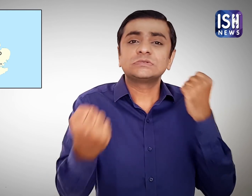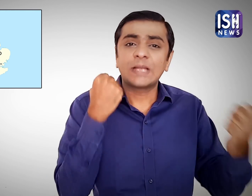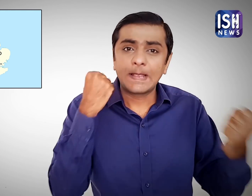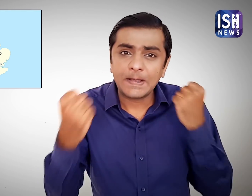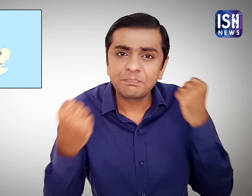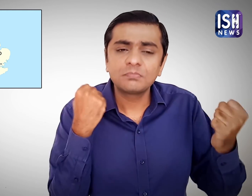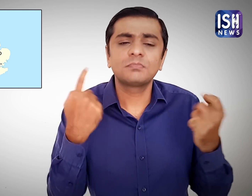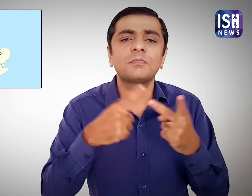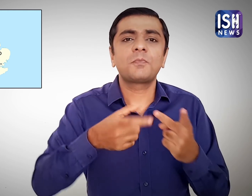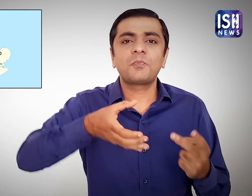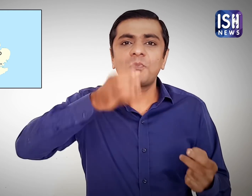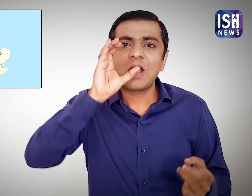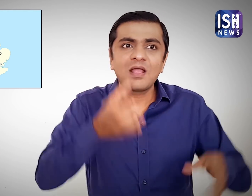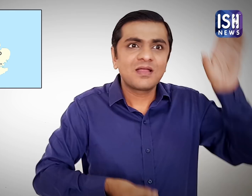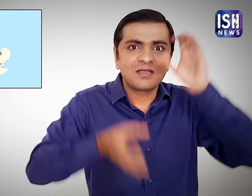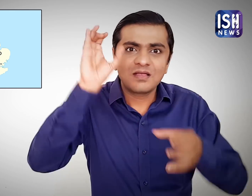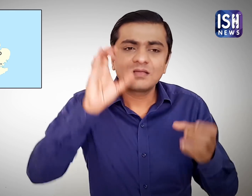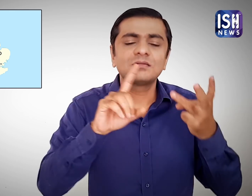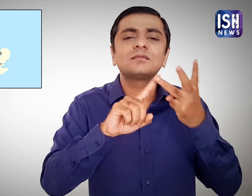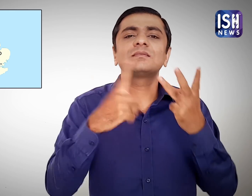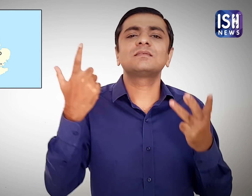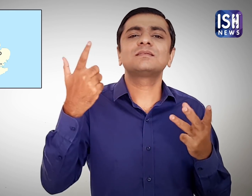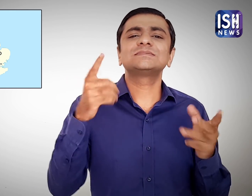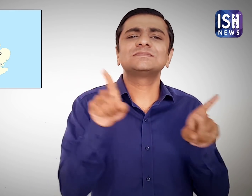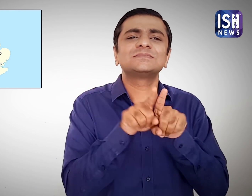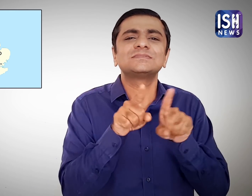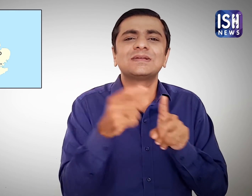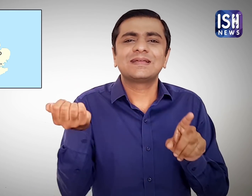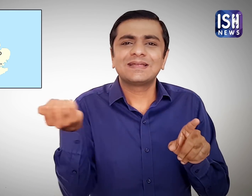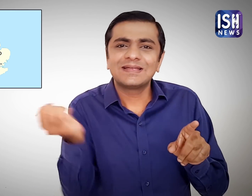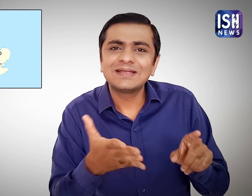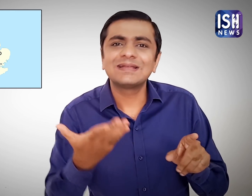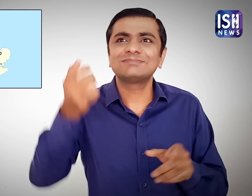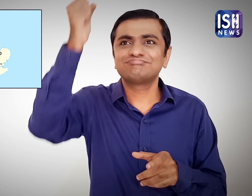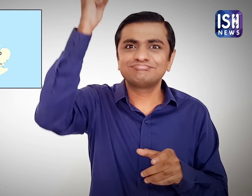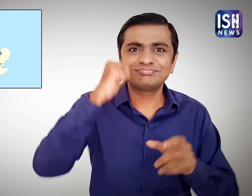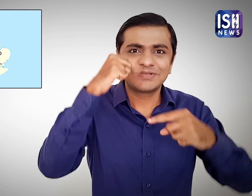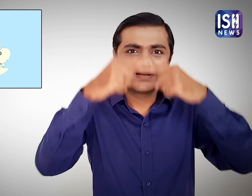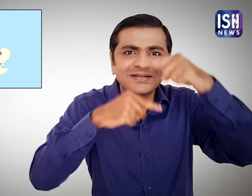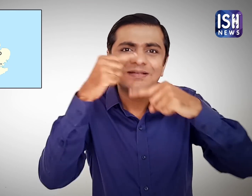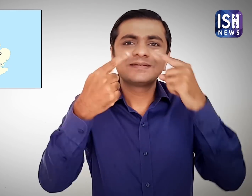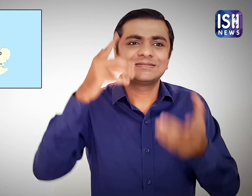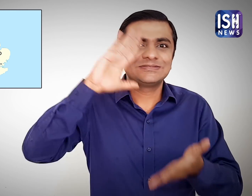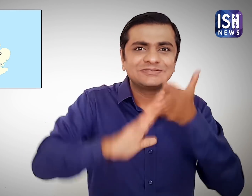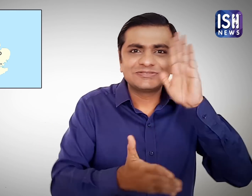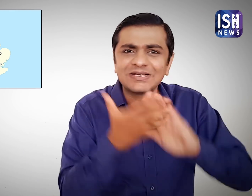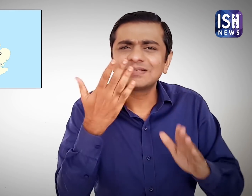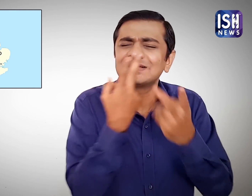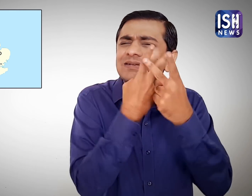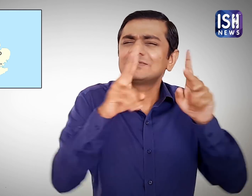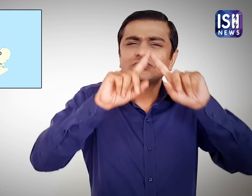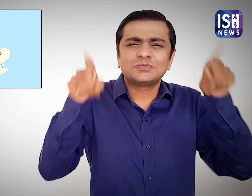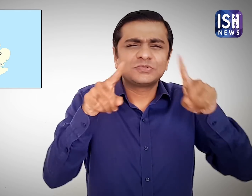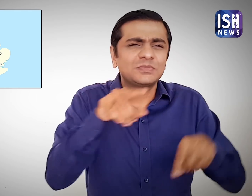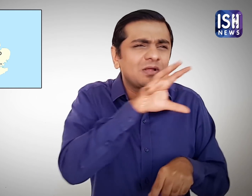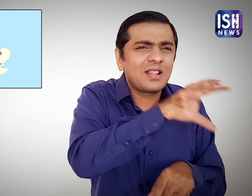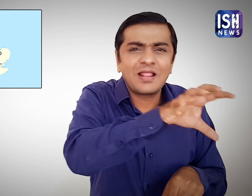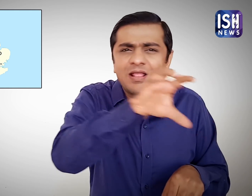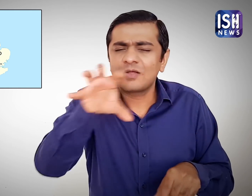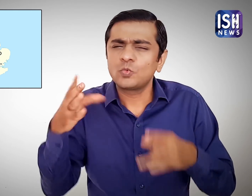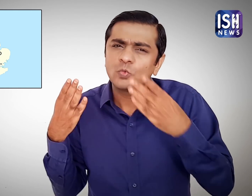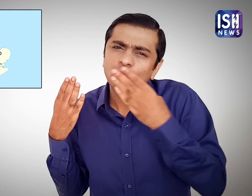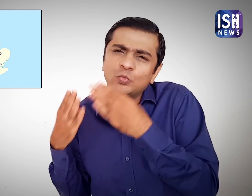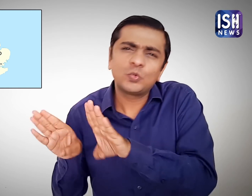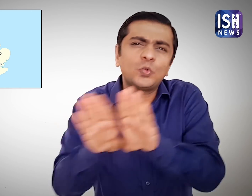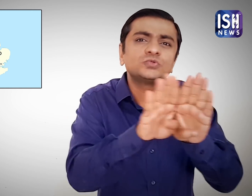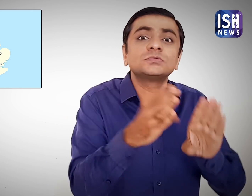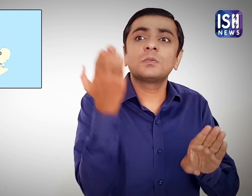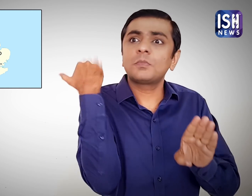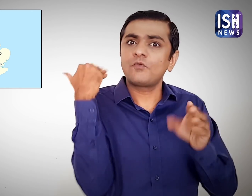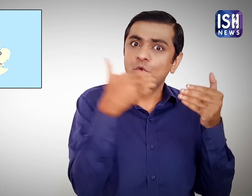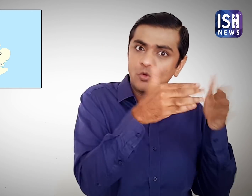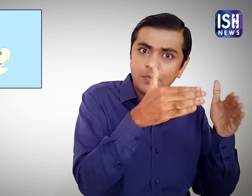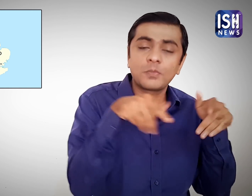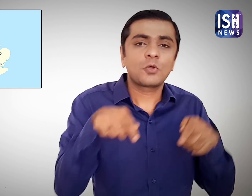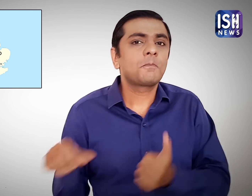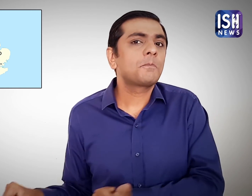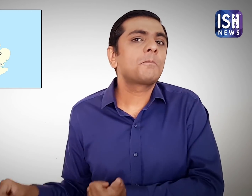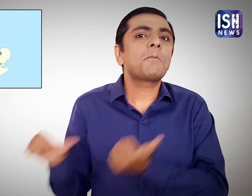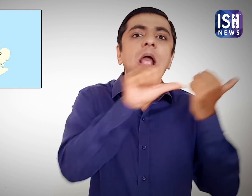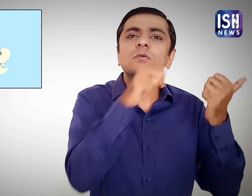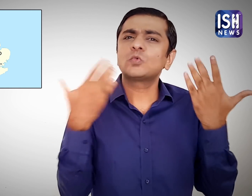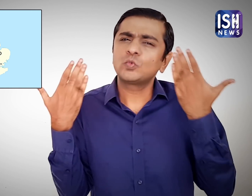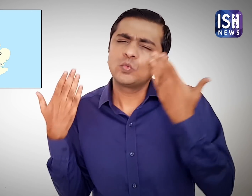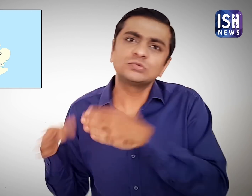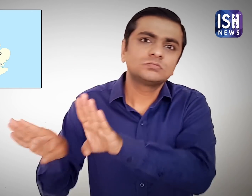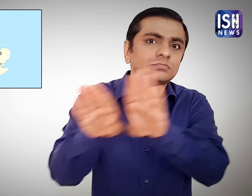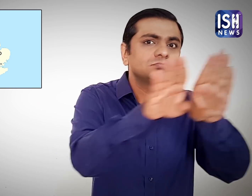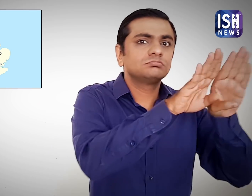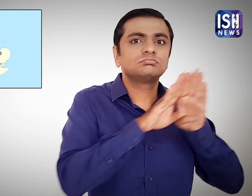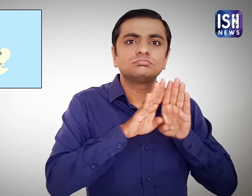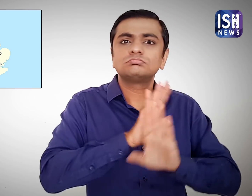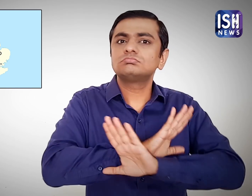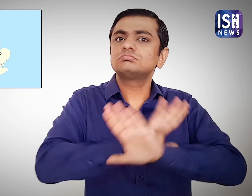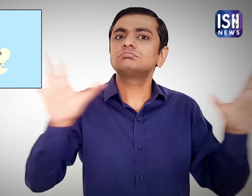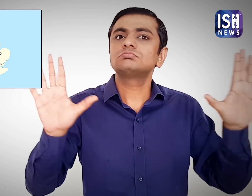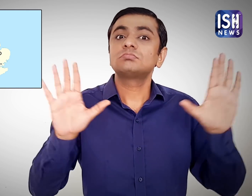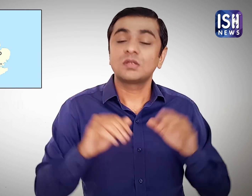such as gyms, pubs and betting shops which were earlier open.